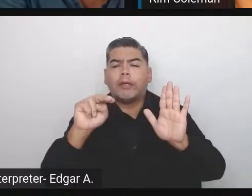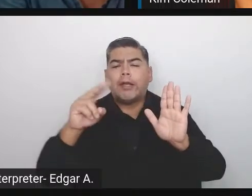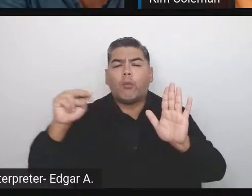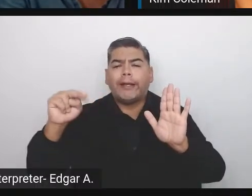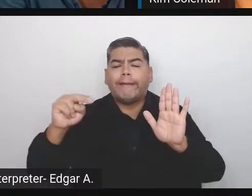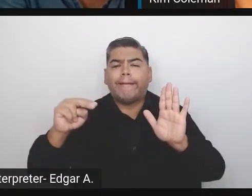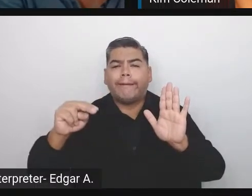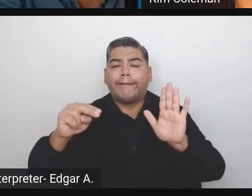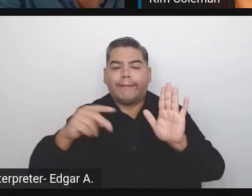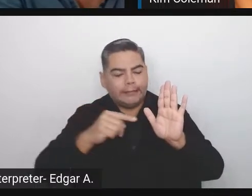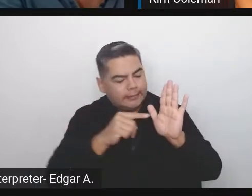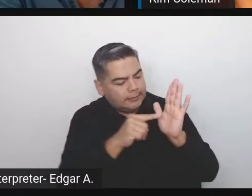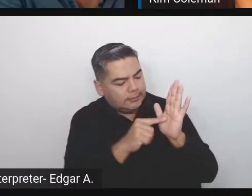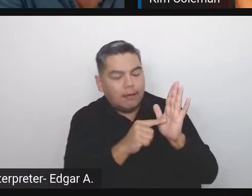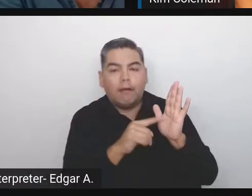integrated the elements that we want to show them so when the